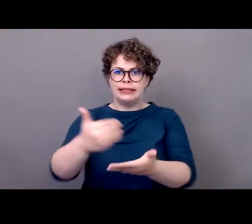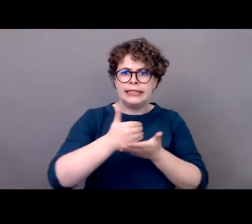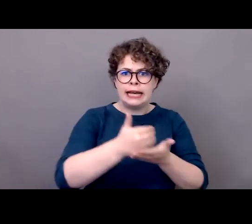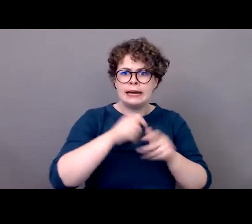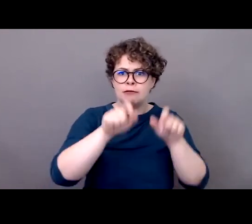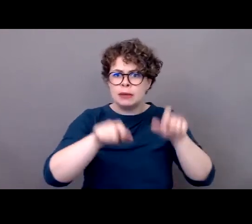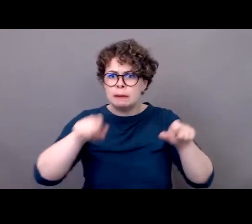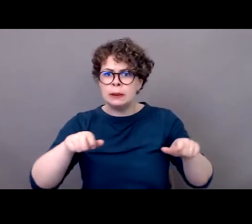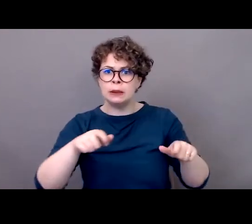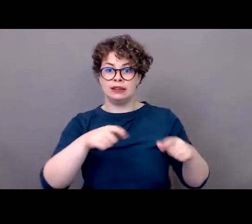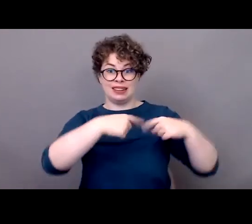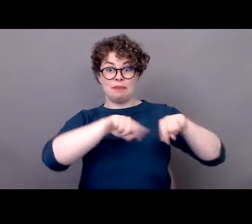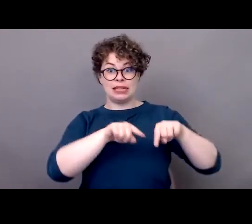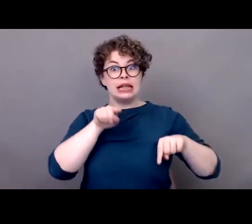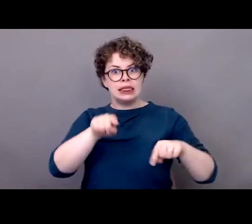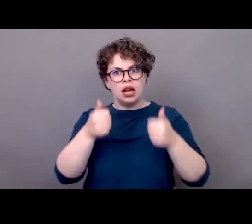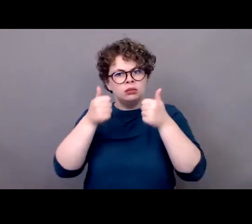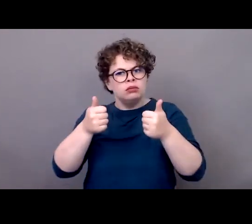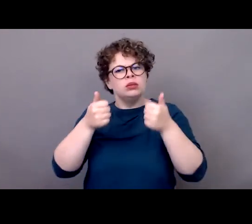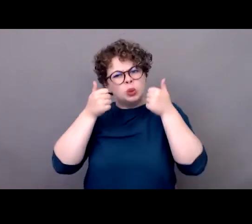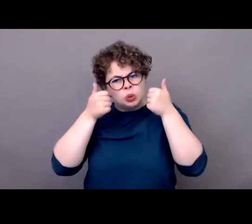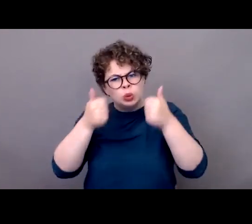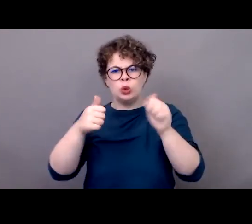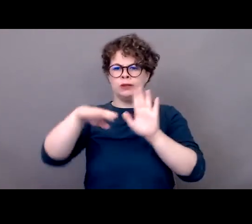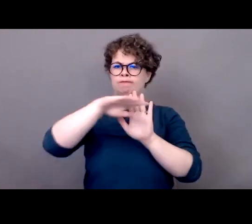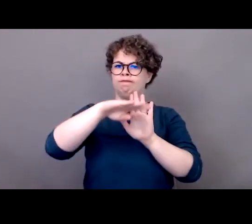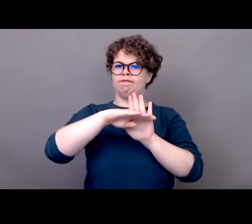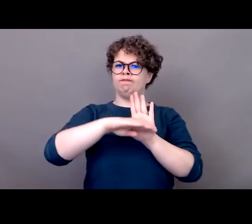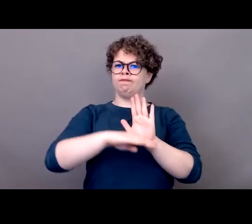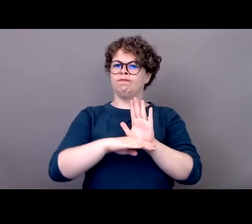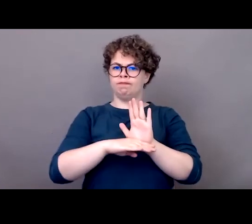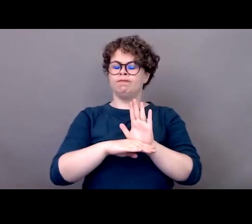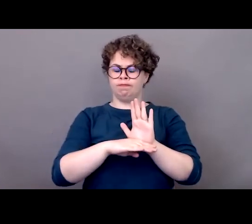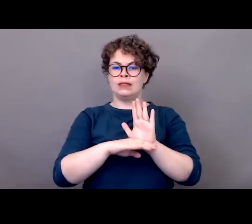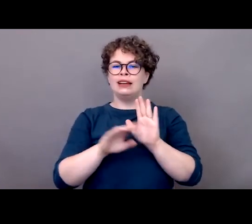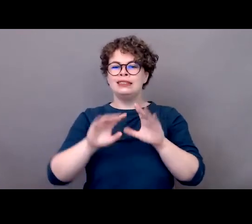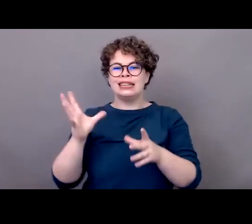is called the inclusive client responsiveness guidelines. And among other things, it provides